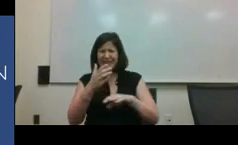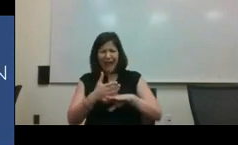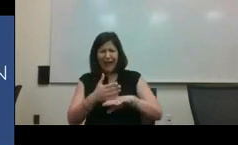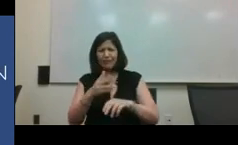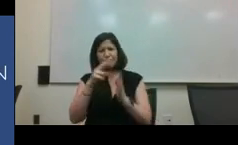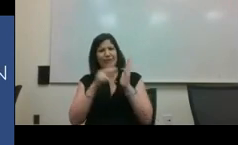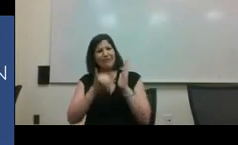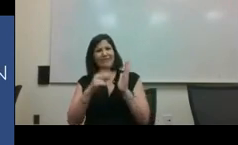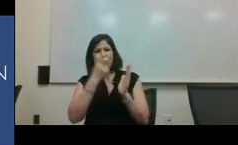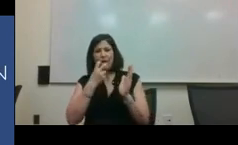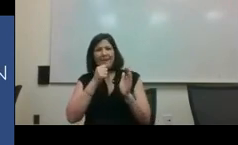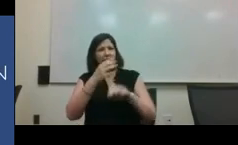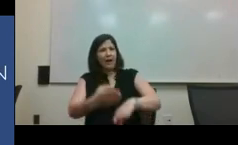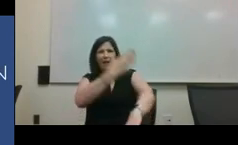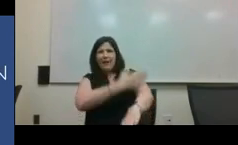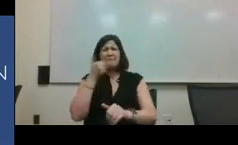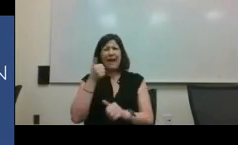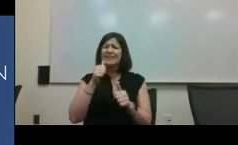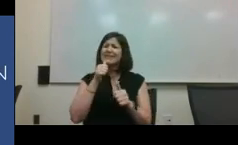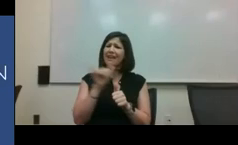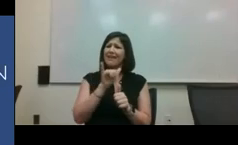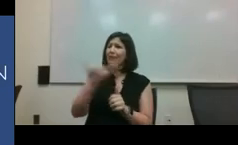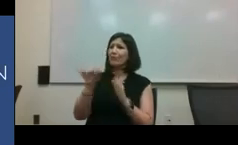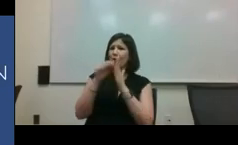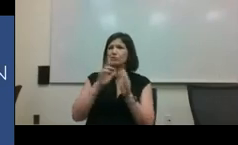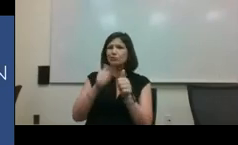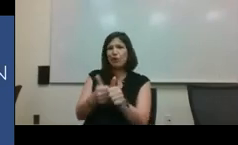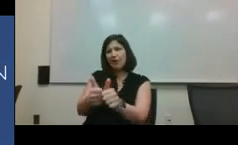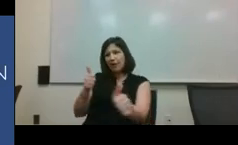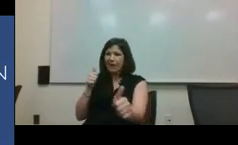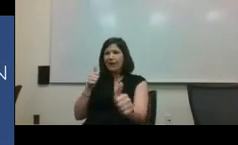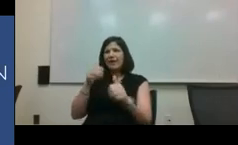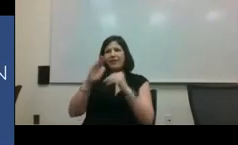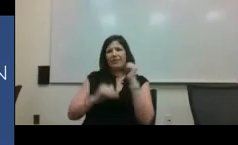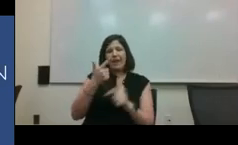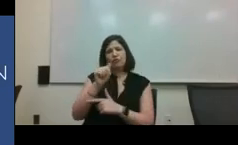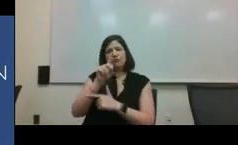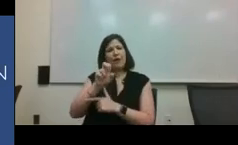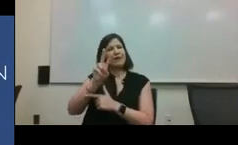So, it's not that these students are vastly behind a high performing grade two class in Morocco.